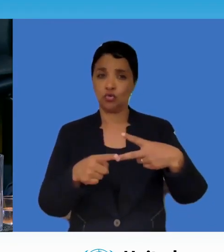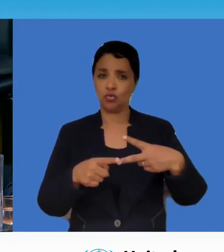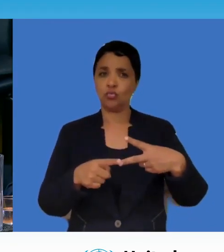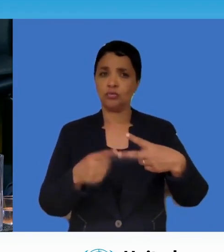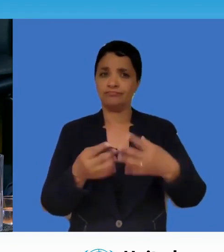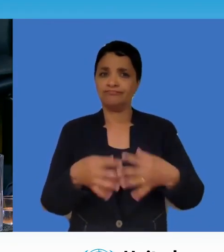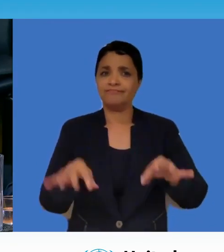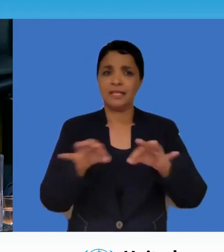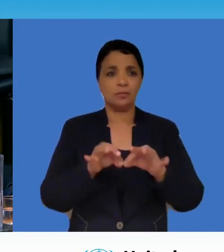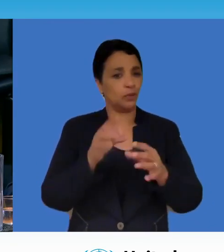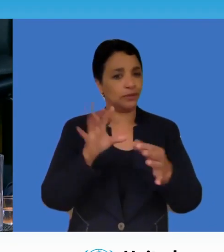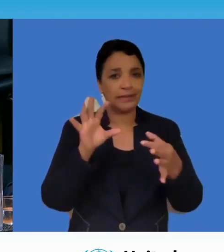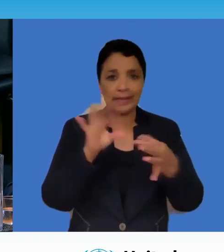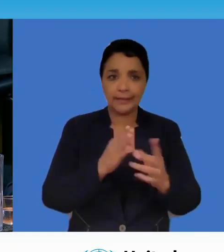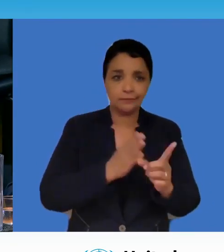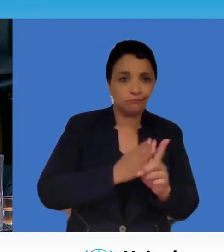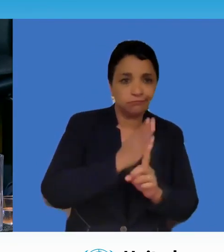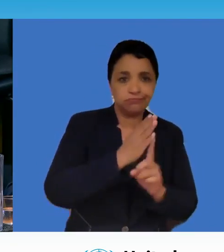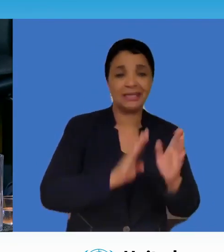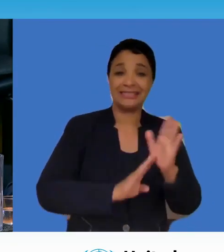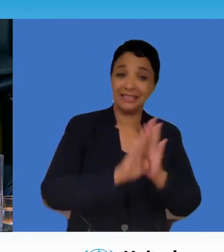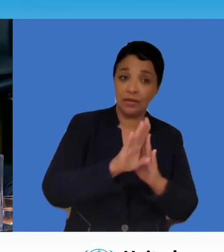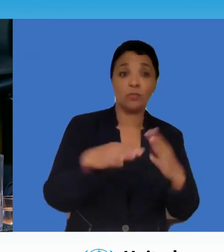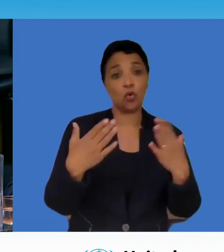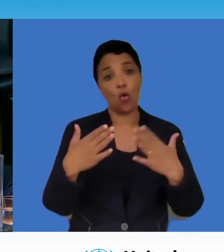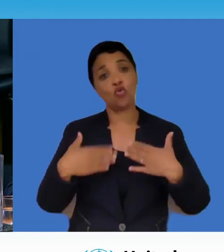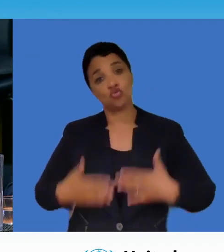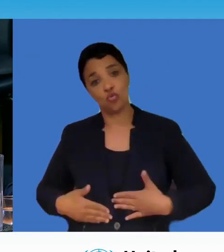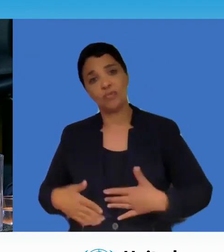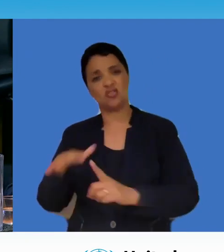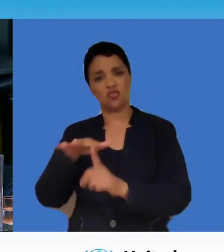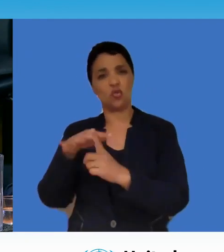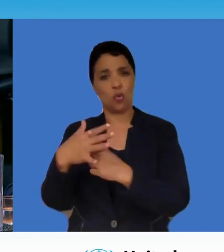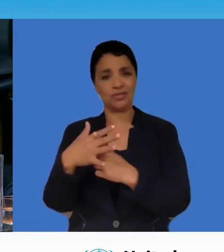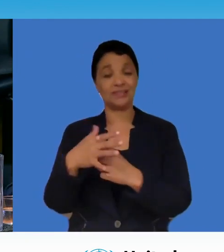we need to take into consideration whether in development or humanitarian context I know it